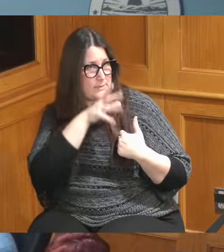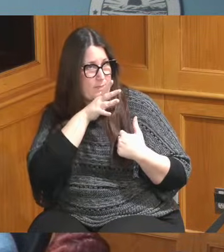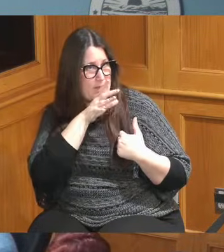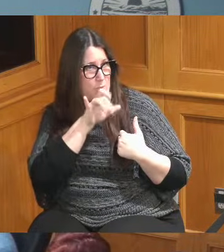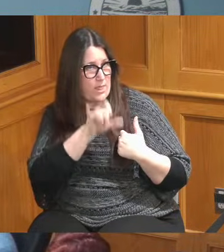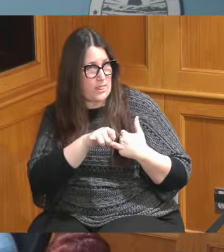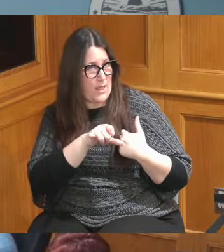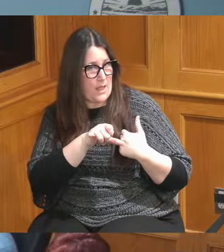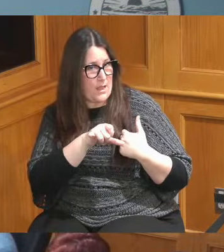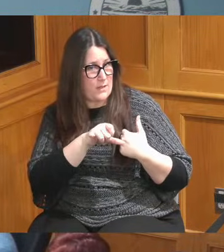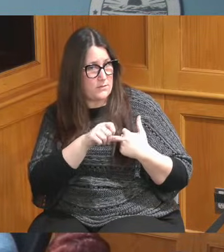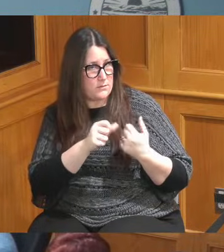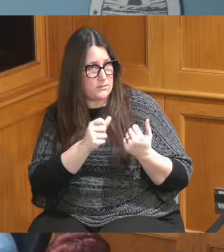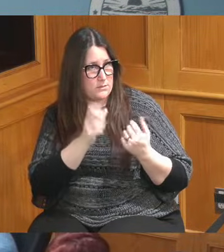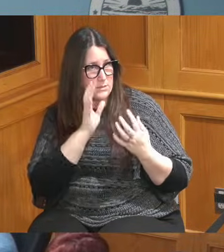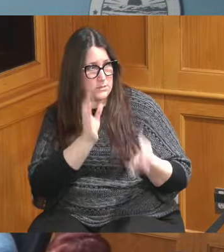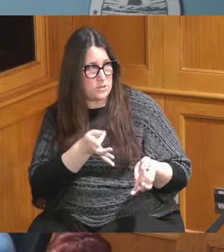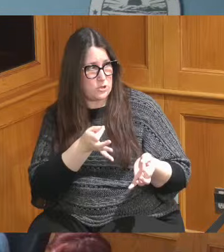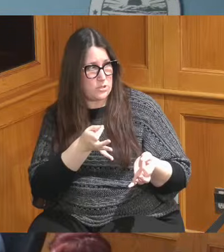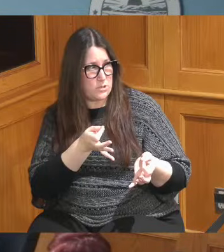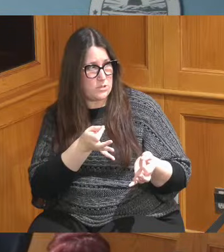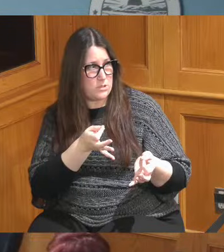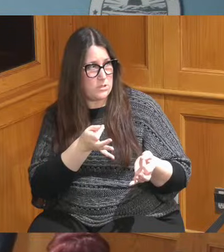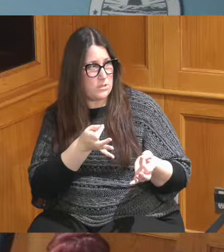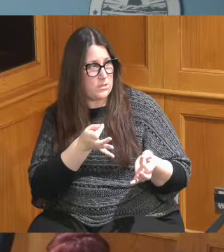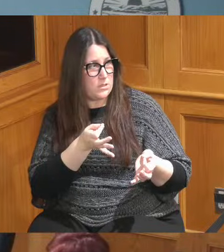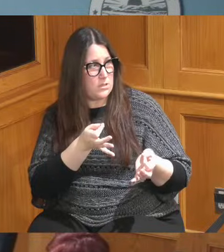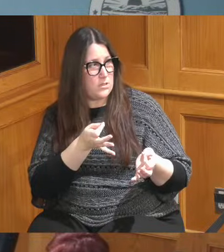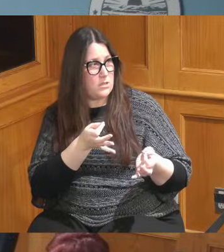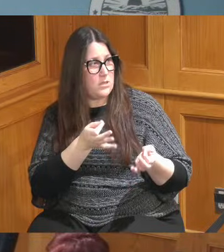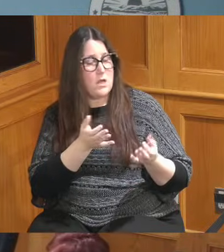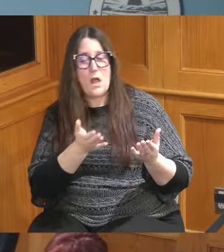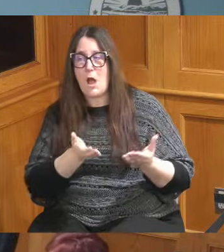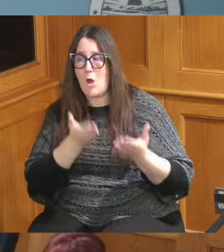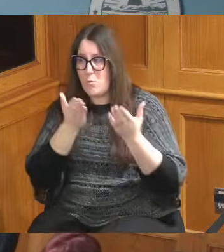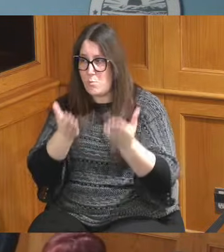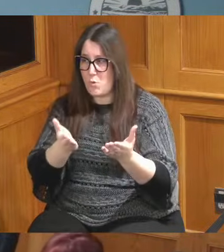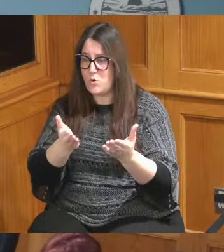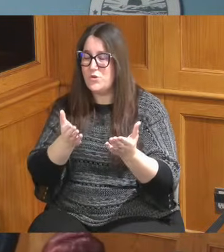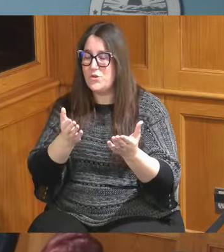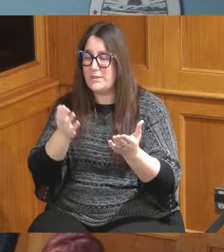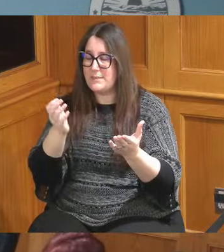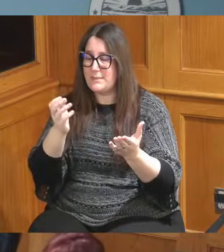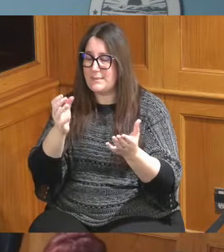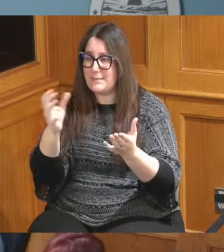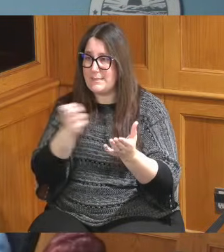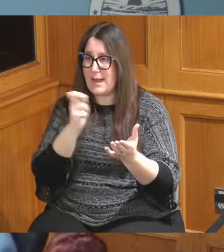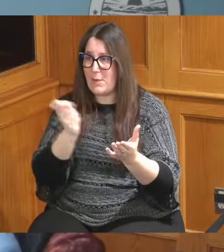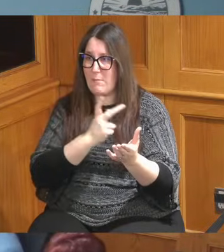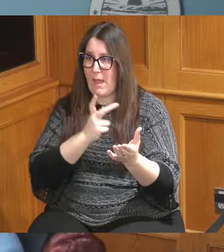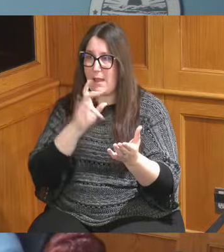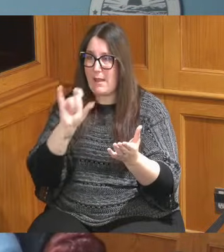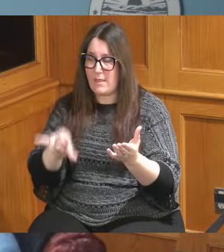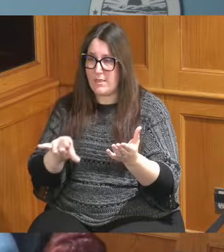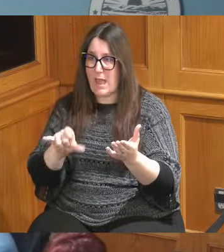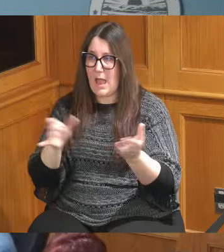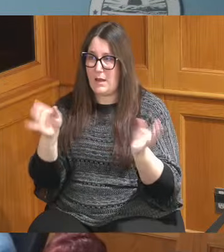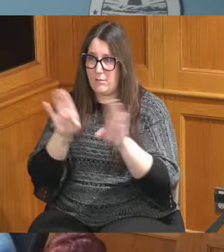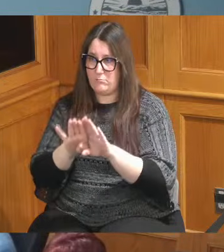do I need to do? I'll make a motion to resend my motion. Second. Commissioner Summerow Dumas. Yes.